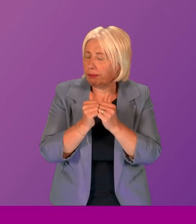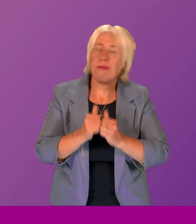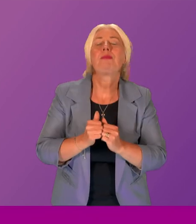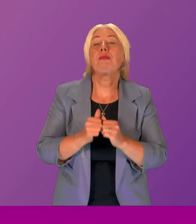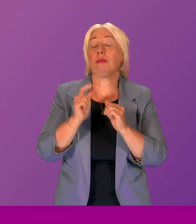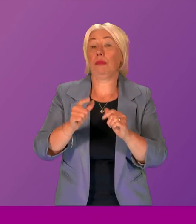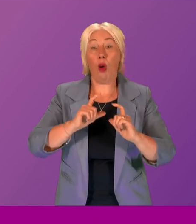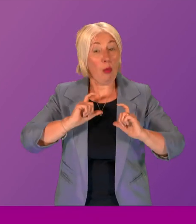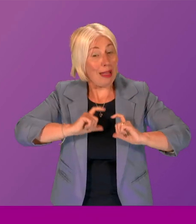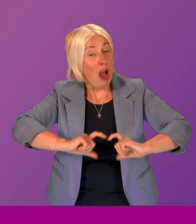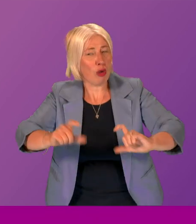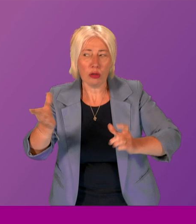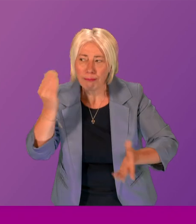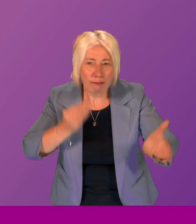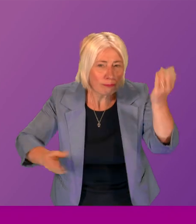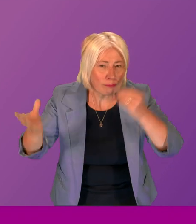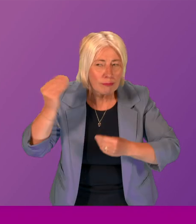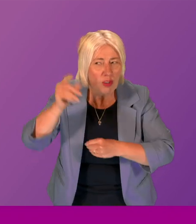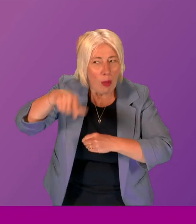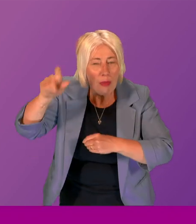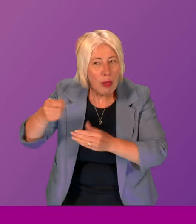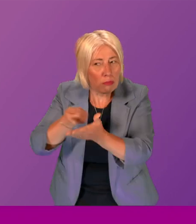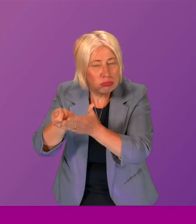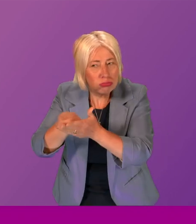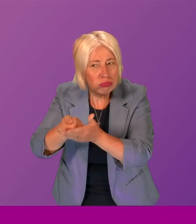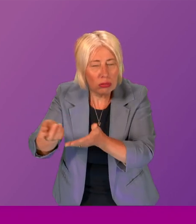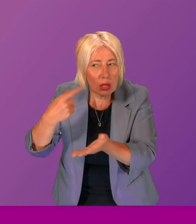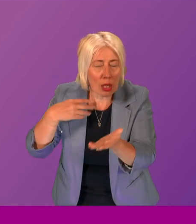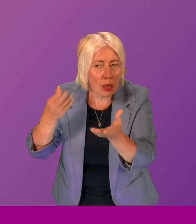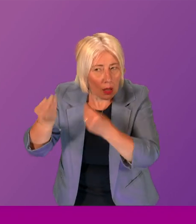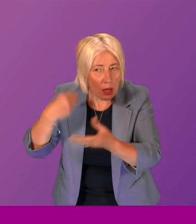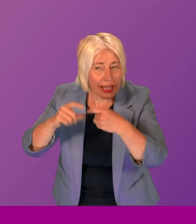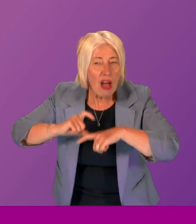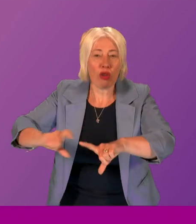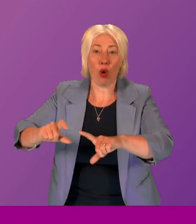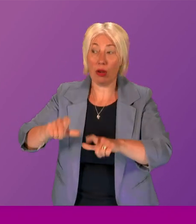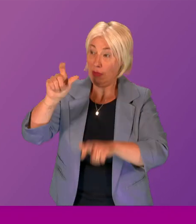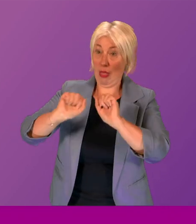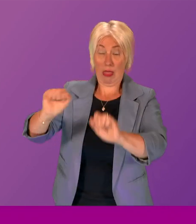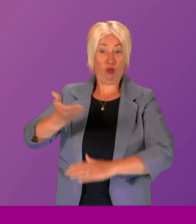continue to listen to the voices of tenants, as we have done throughout. Tenants having clear rights,